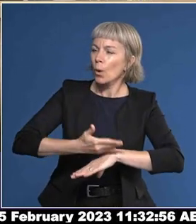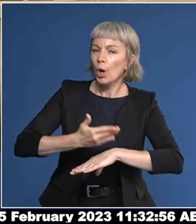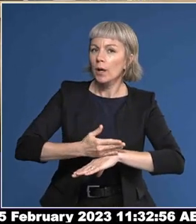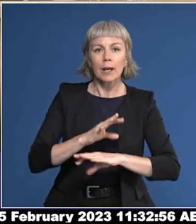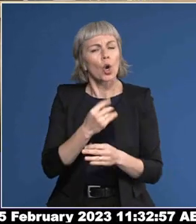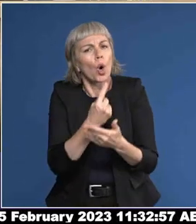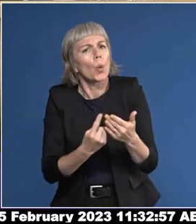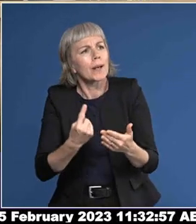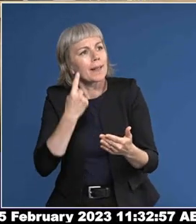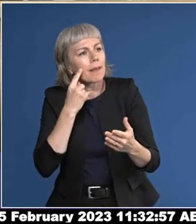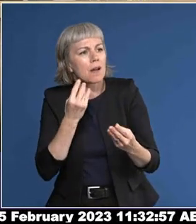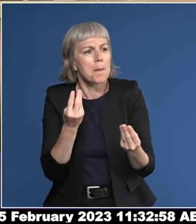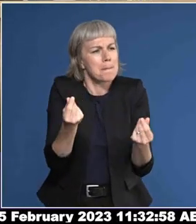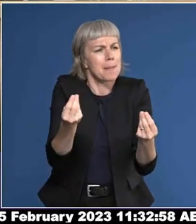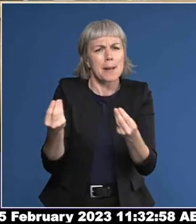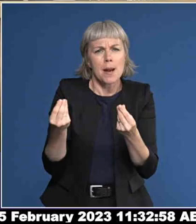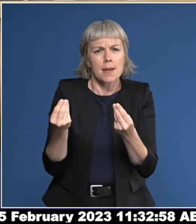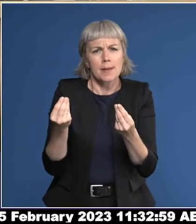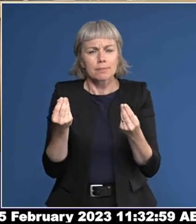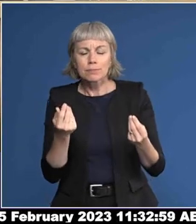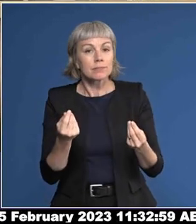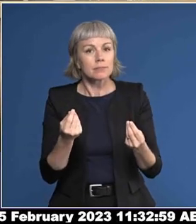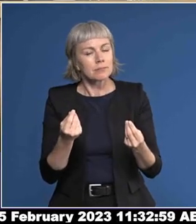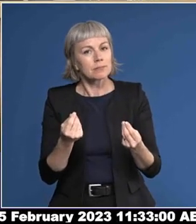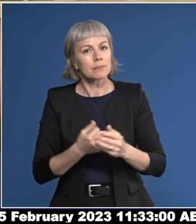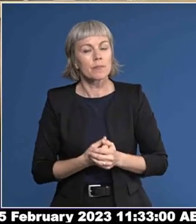But that's not to say that things like pay, terms and conditions, flexibility in the